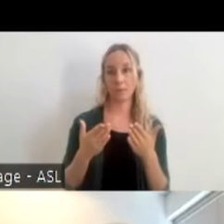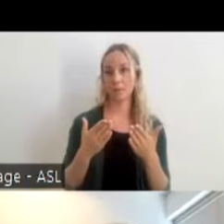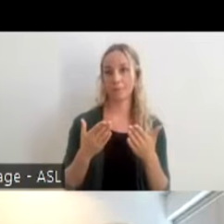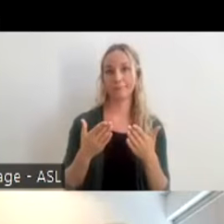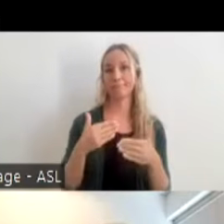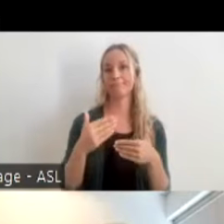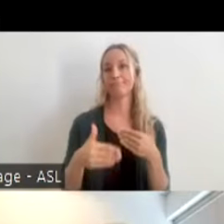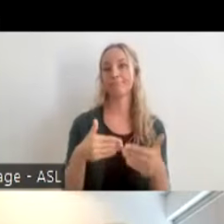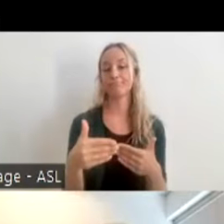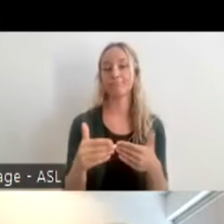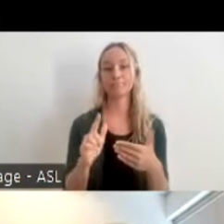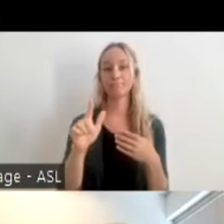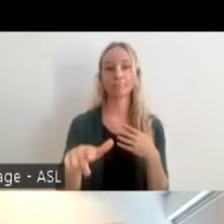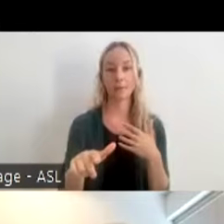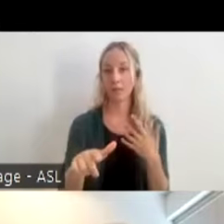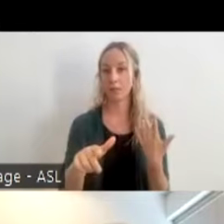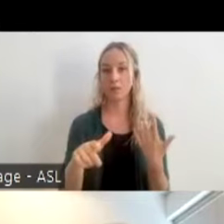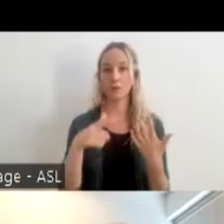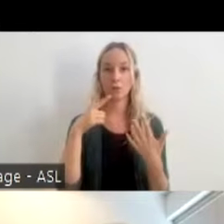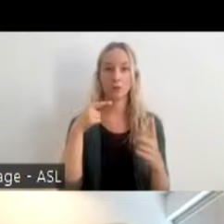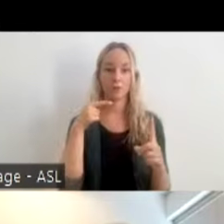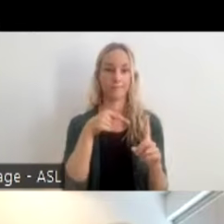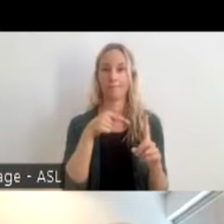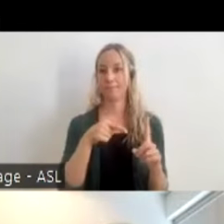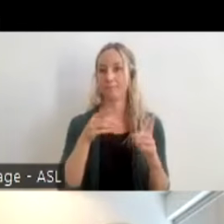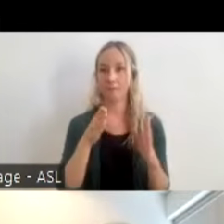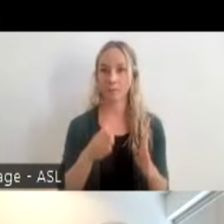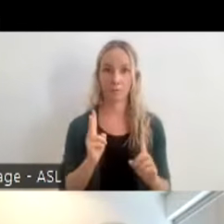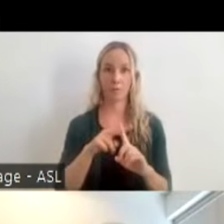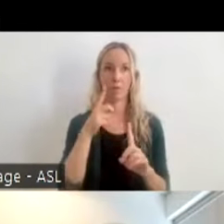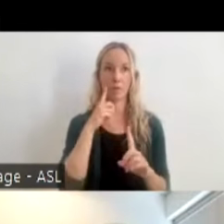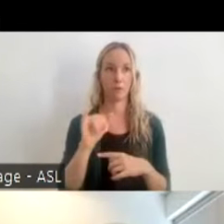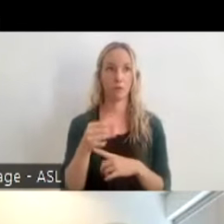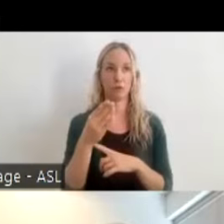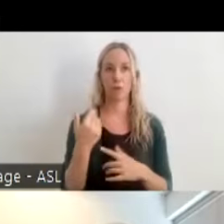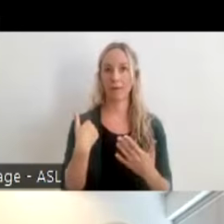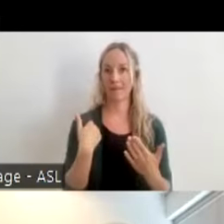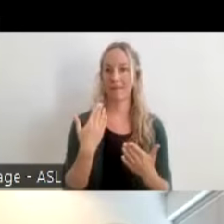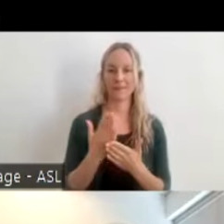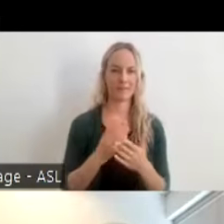impermissible or unlawful inquiry that occurs during the job interview or on the job application, and even though